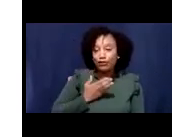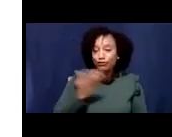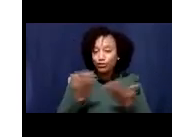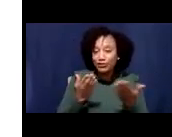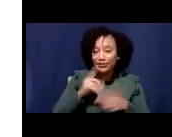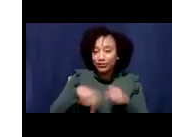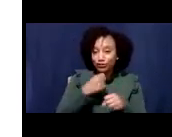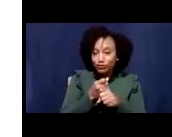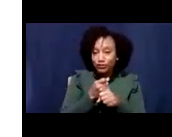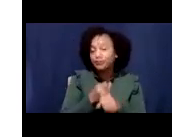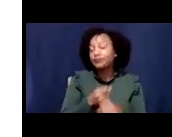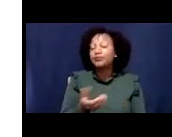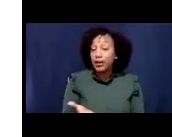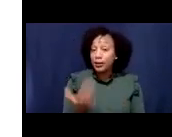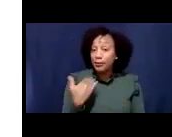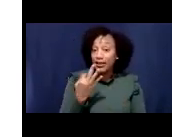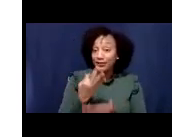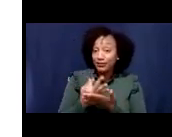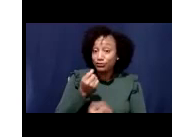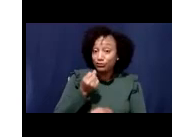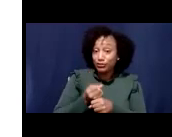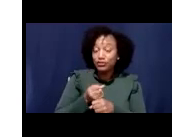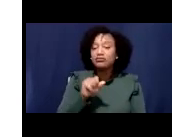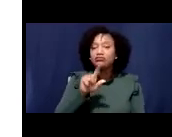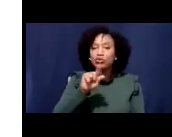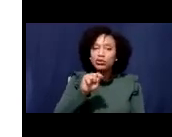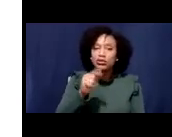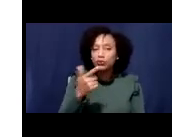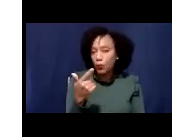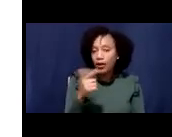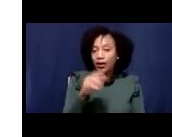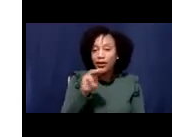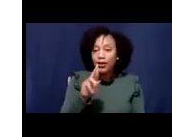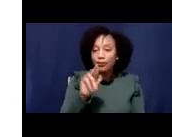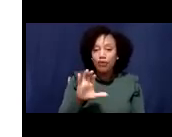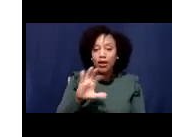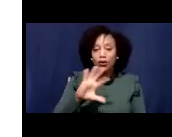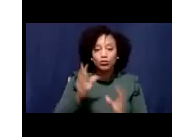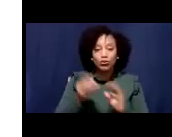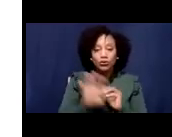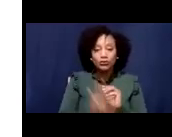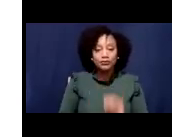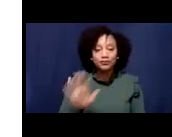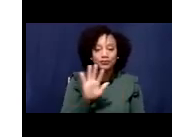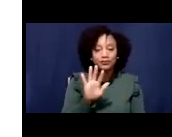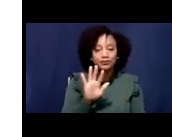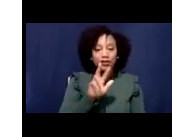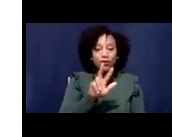In our previous fiscal year, 2021, MRAC distributed around $4.3 million